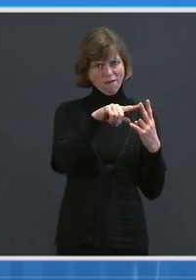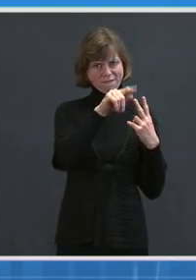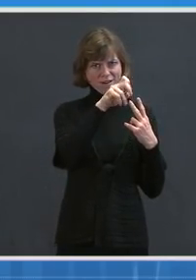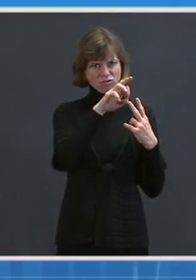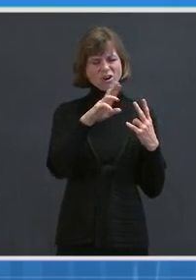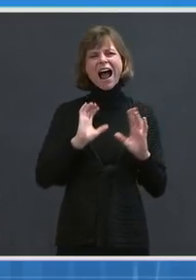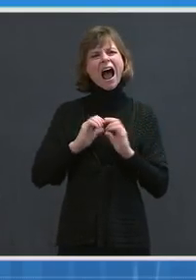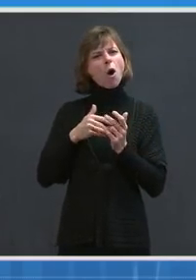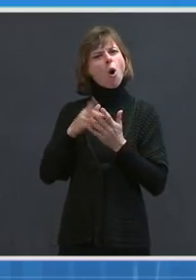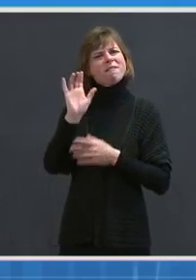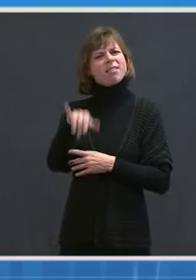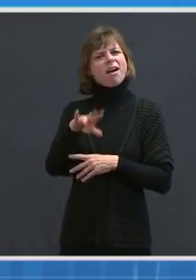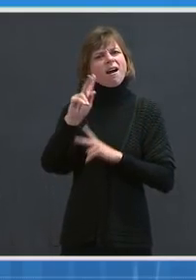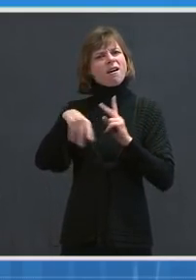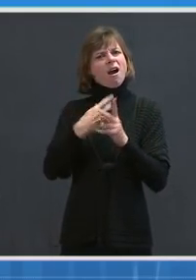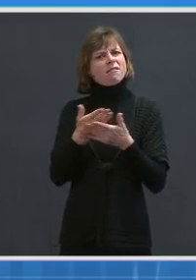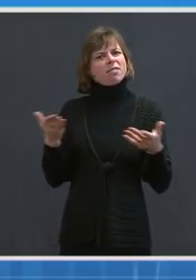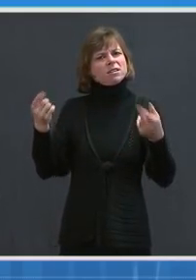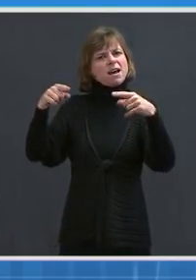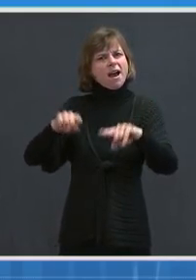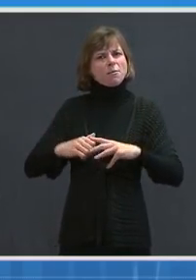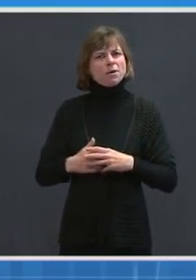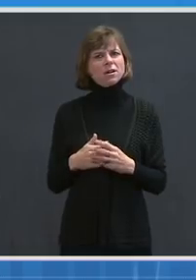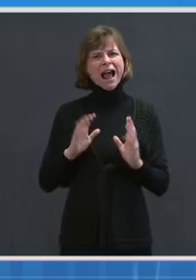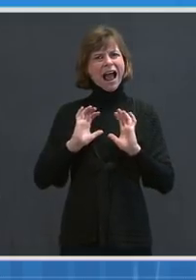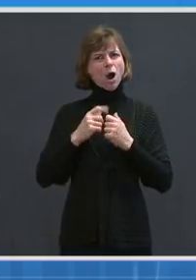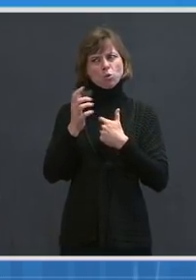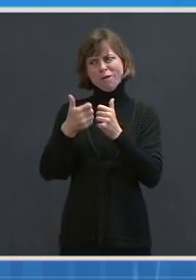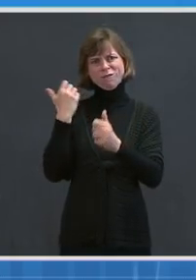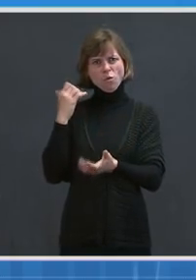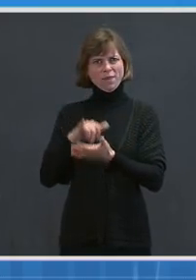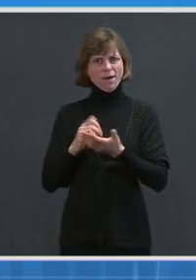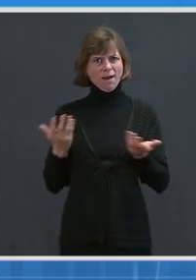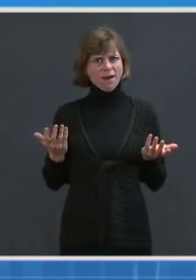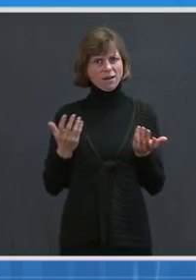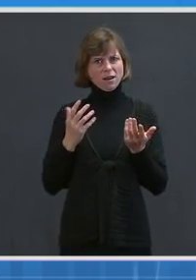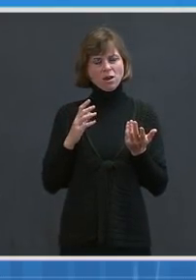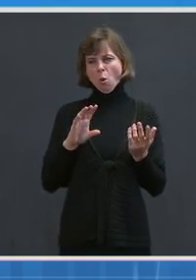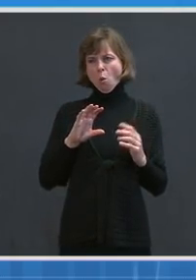and what are you doing to try to avoid this? And what else can be said or done to make sure